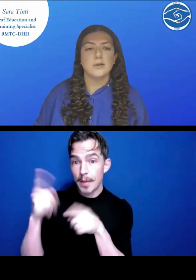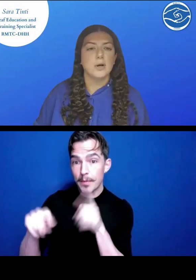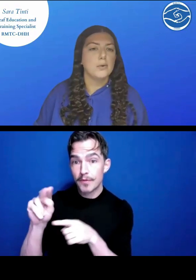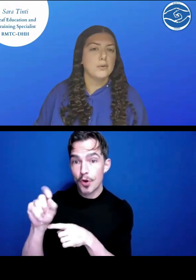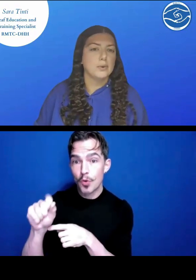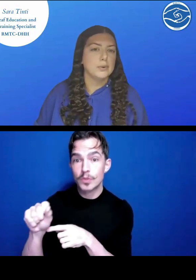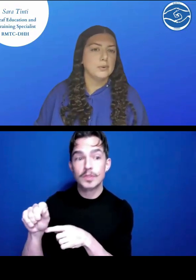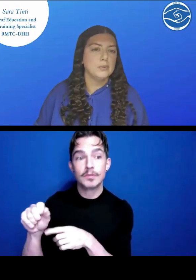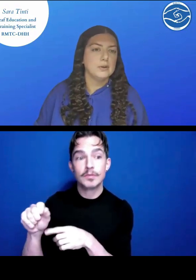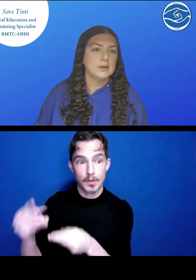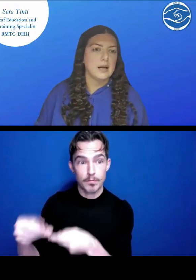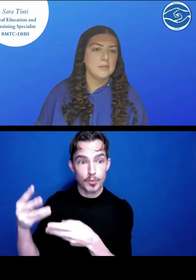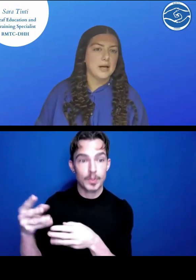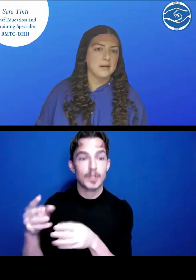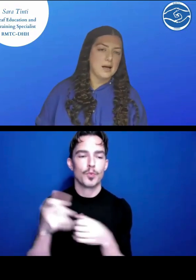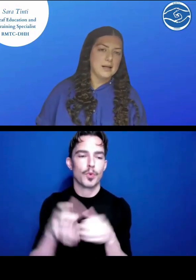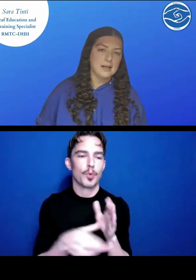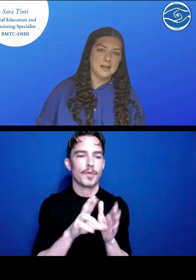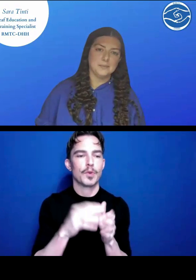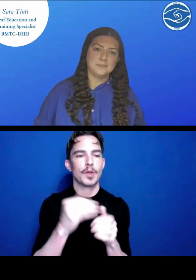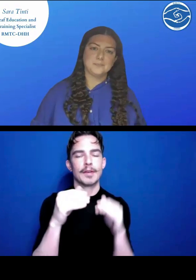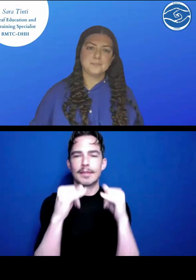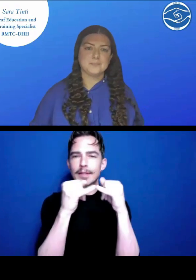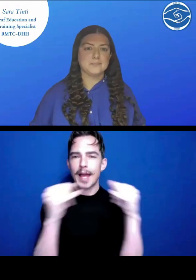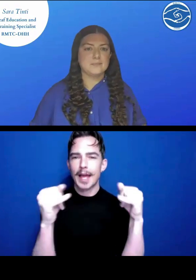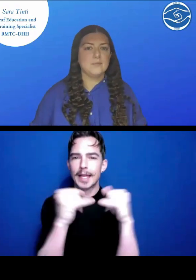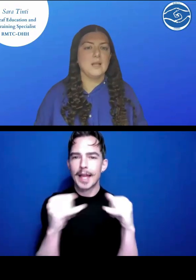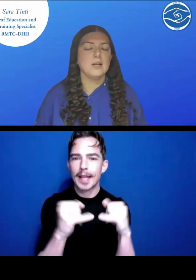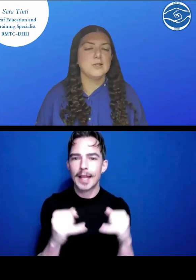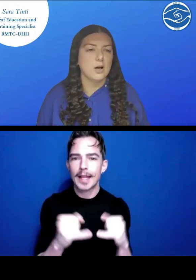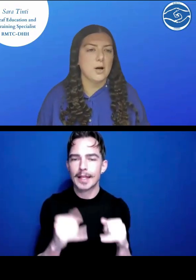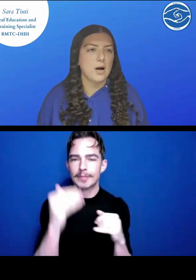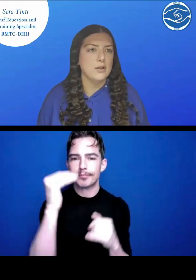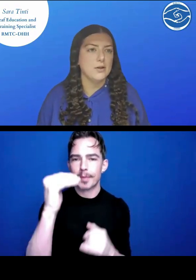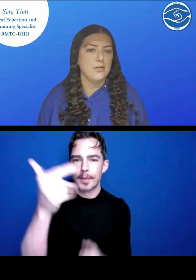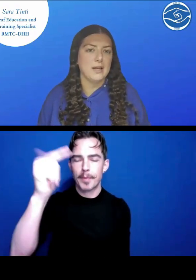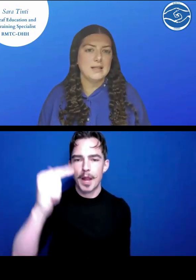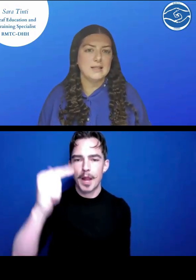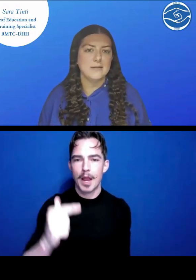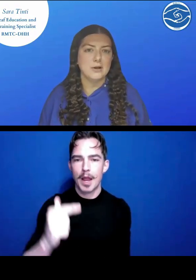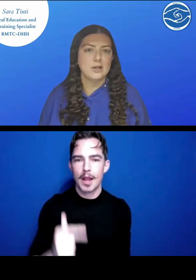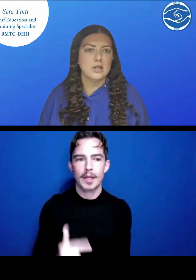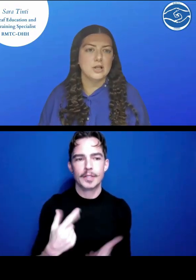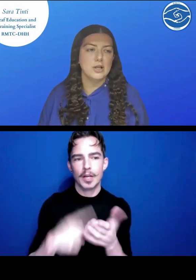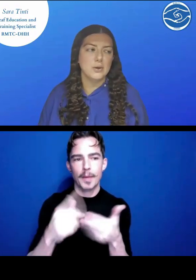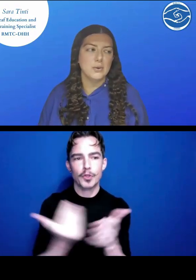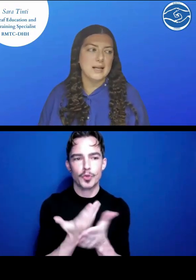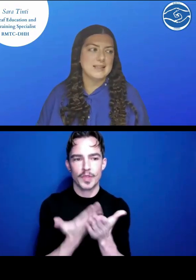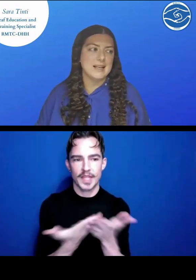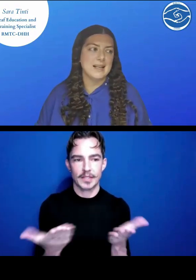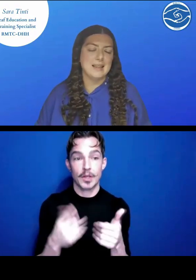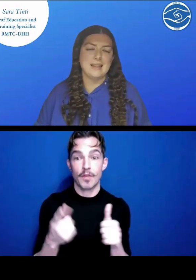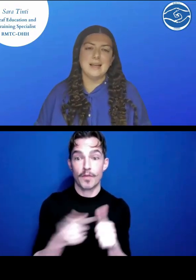kind of go through line by line and talk about all the new things. The first new and exciting